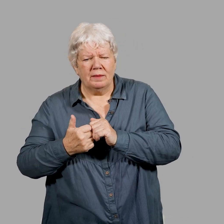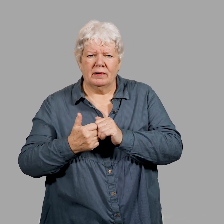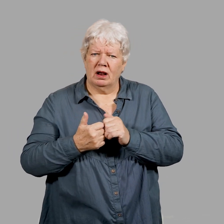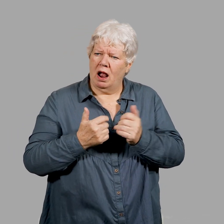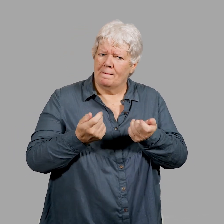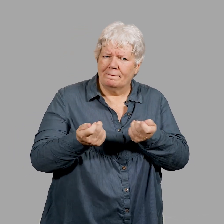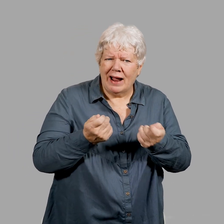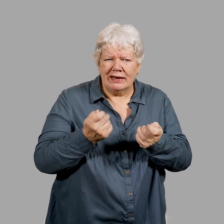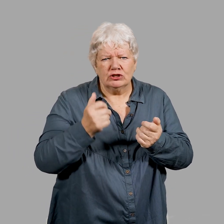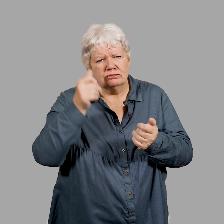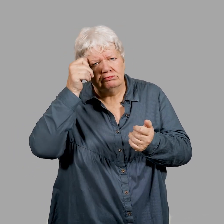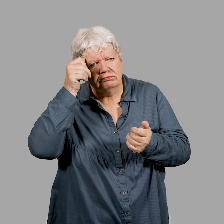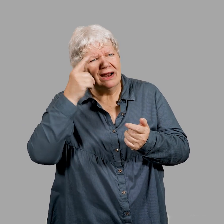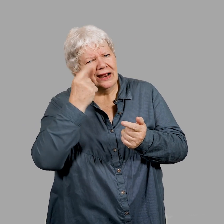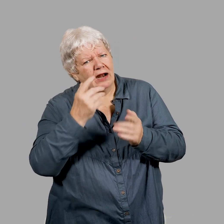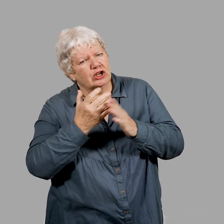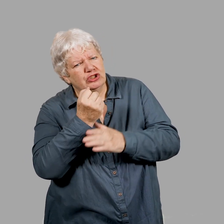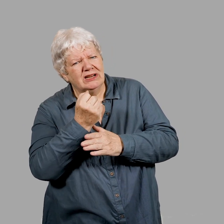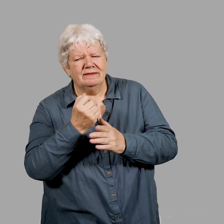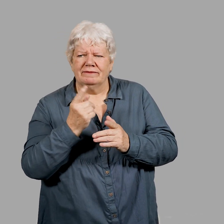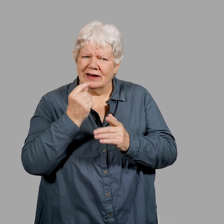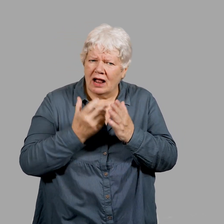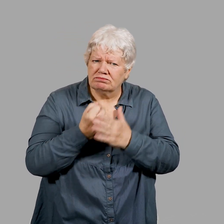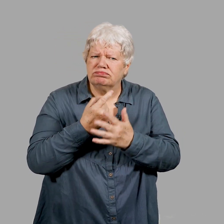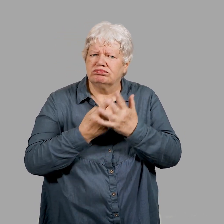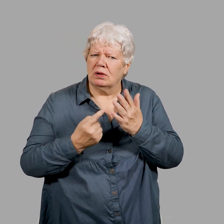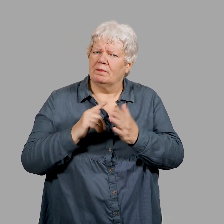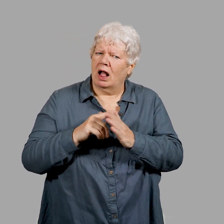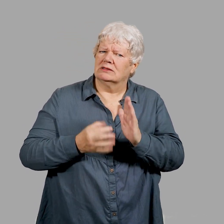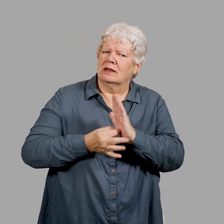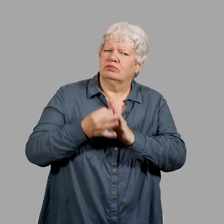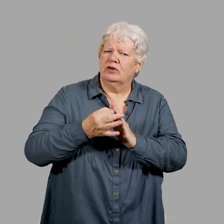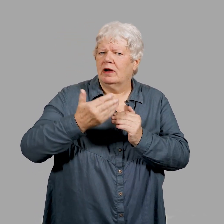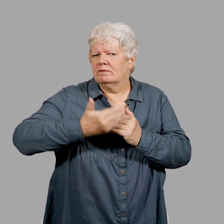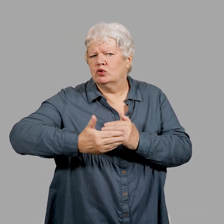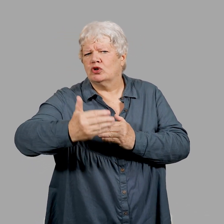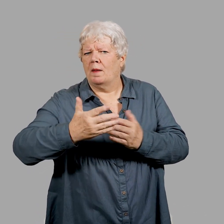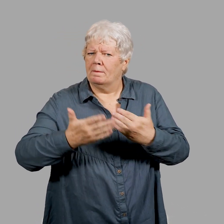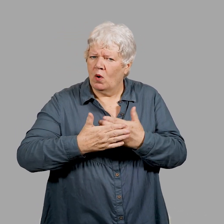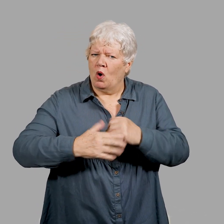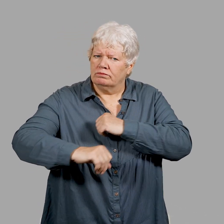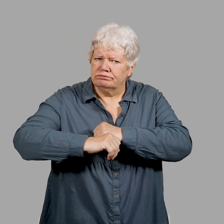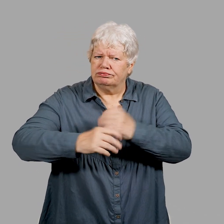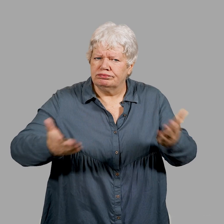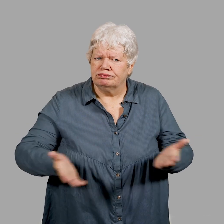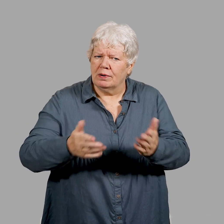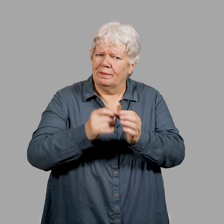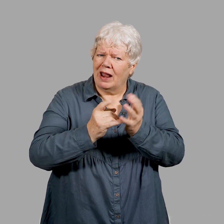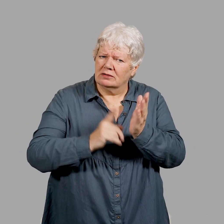managing expectations of what is achievable, and improving our long-term capacity to promote BSL